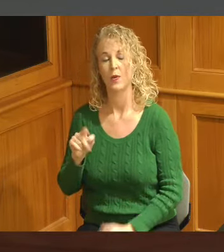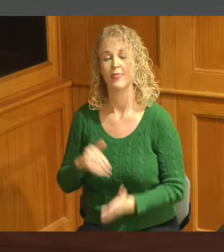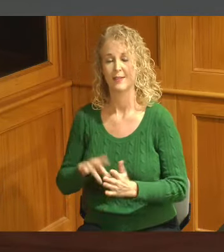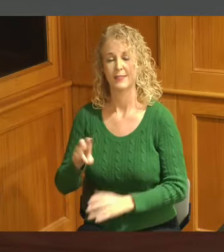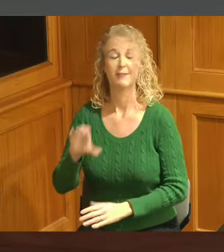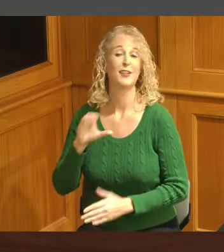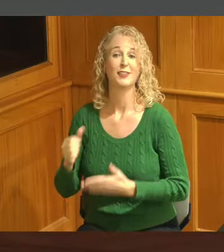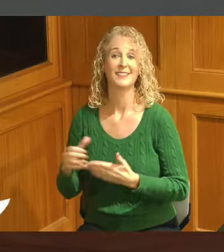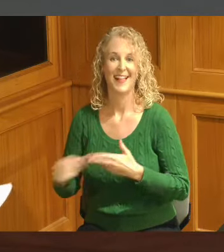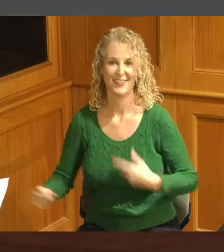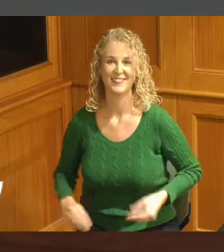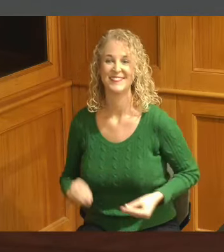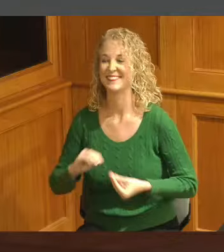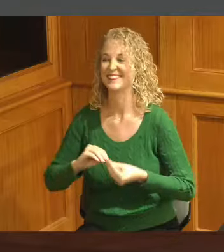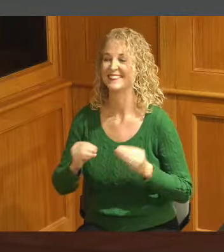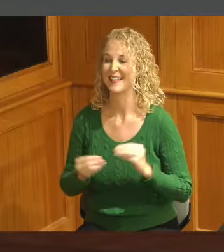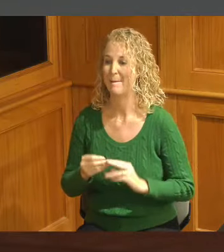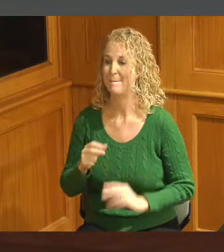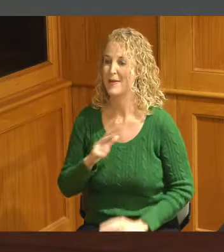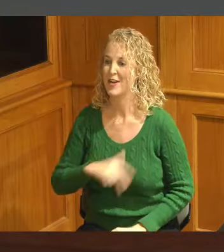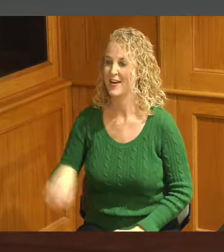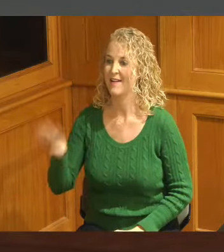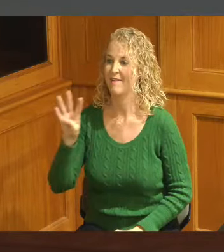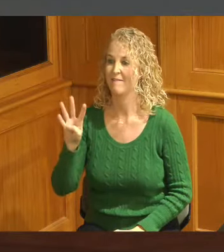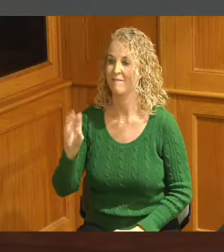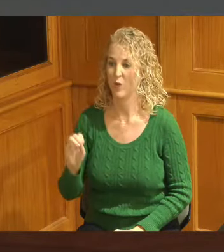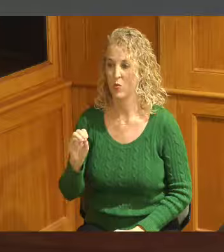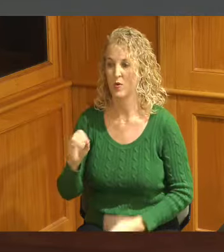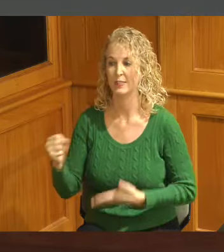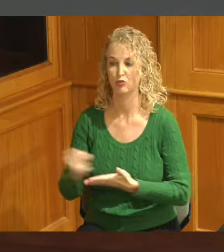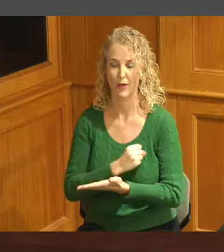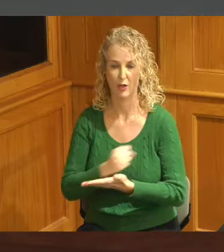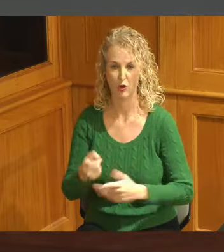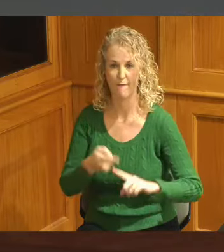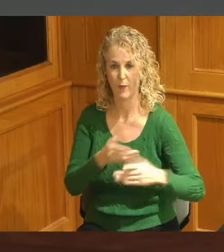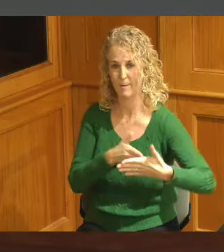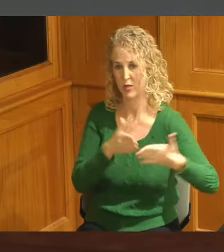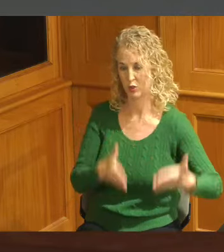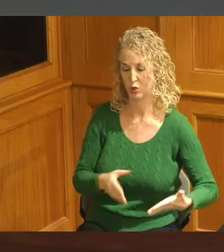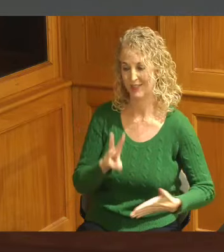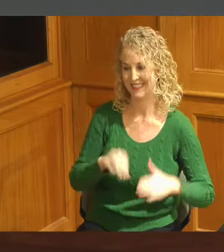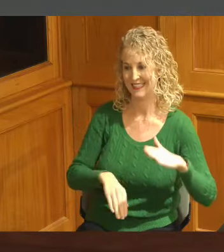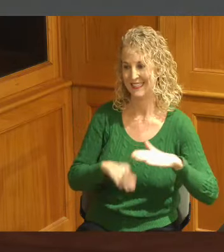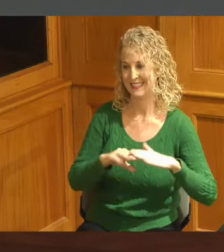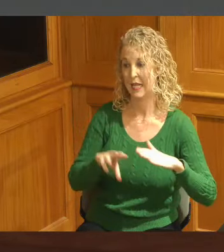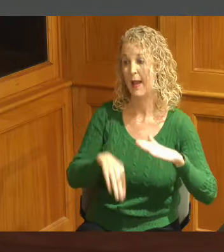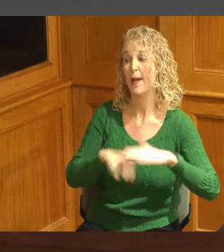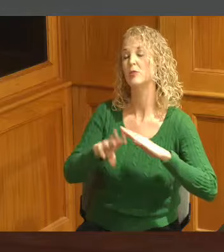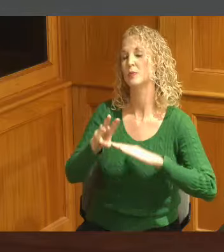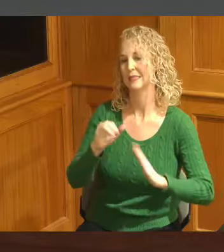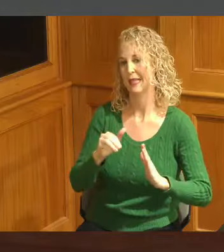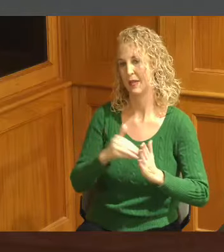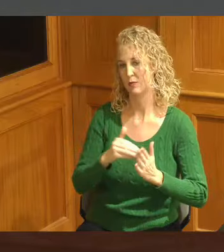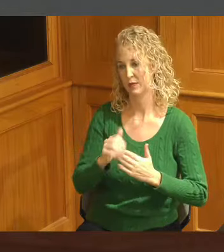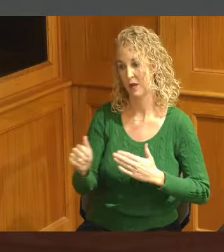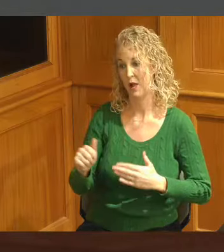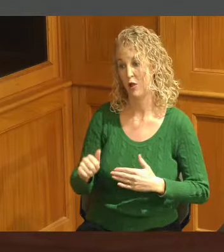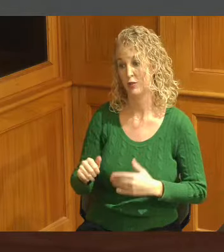card usage in the Prosecutor's office at $6,000. Item 41 is a report on the use of DTAC funds in